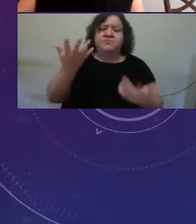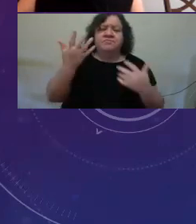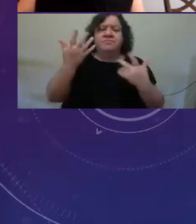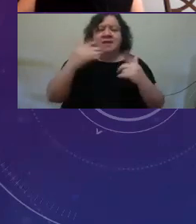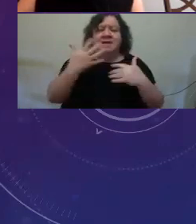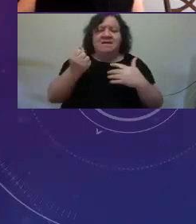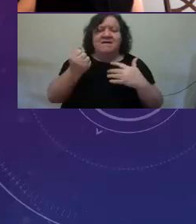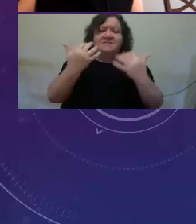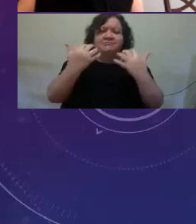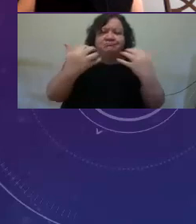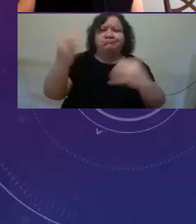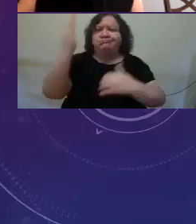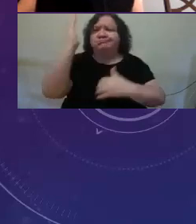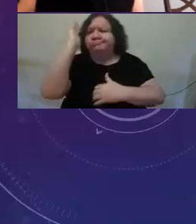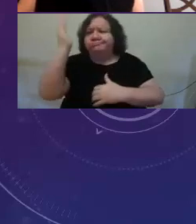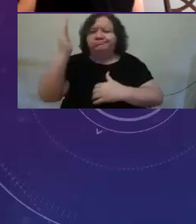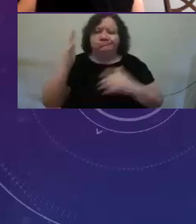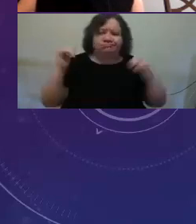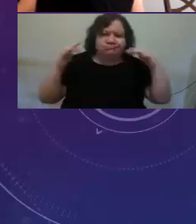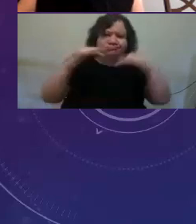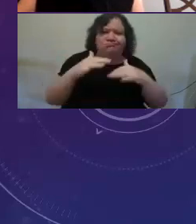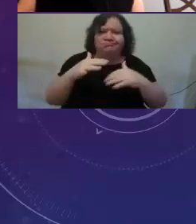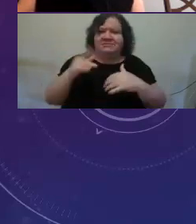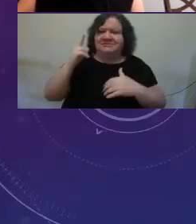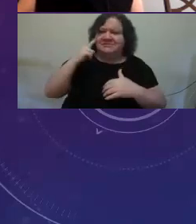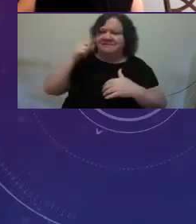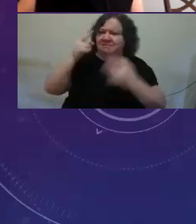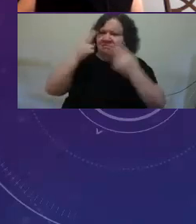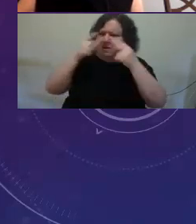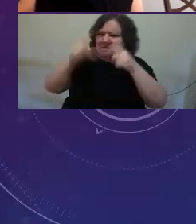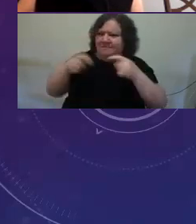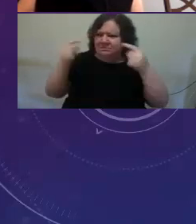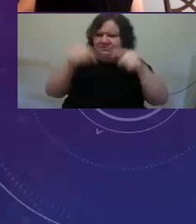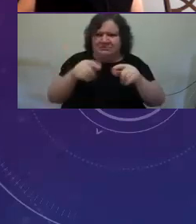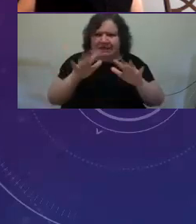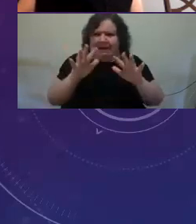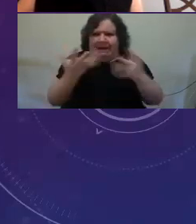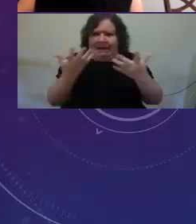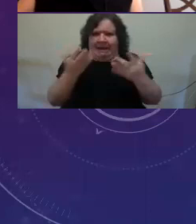how to make your event accessible the important thing is to make sure that the